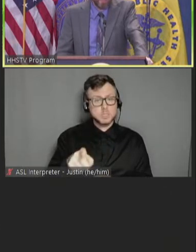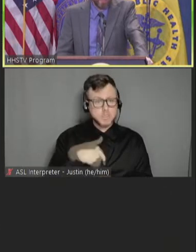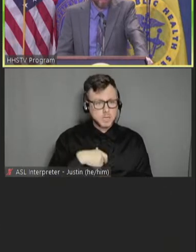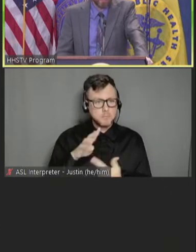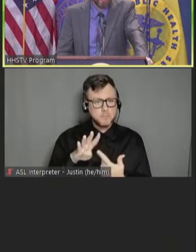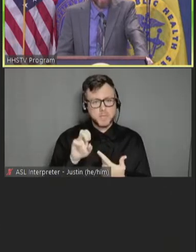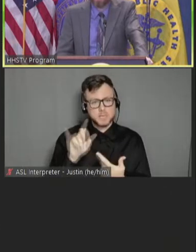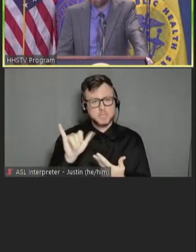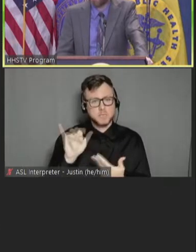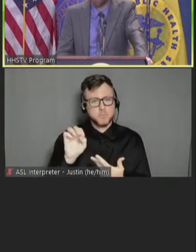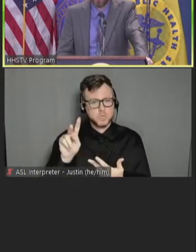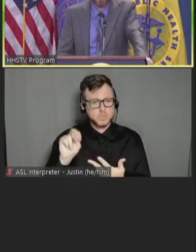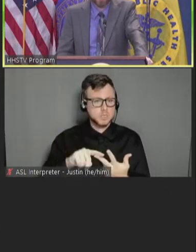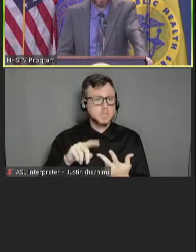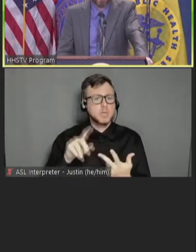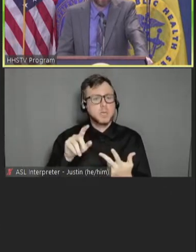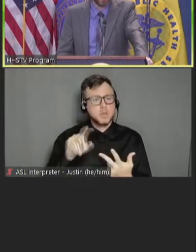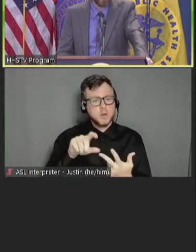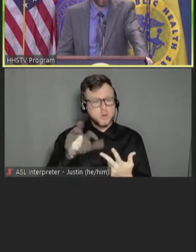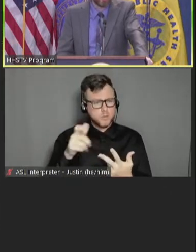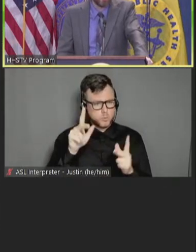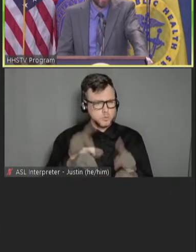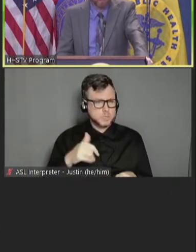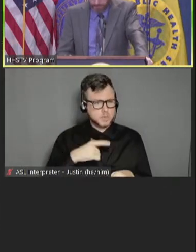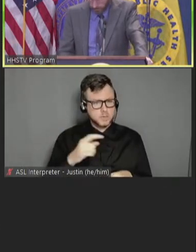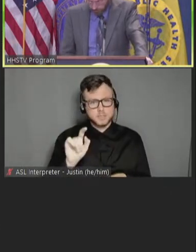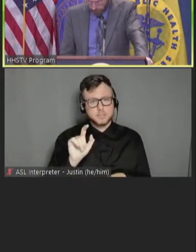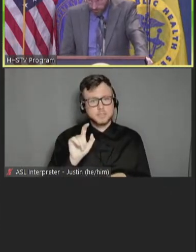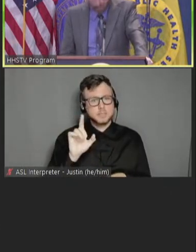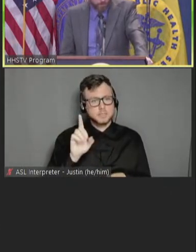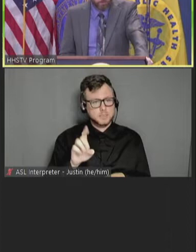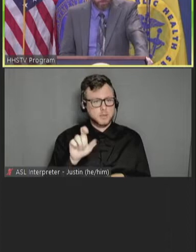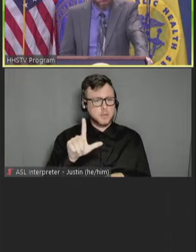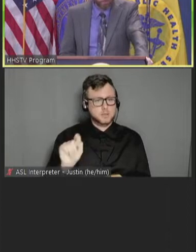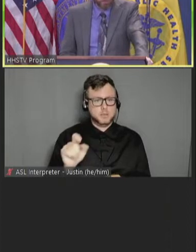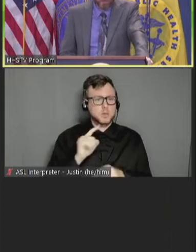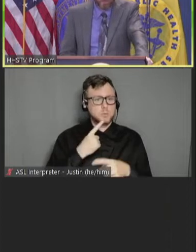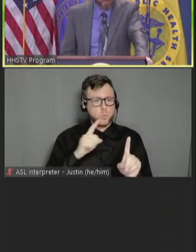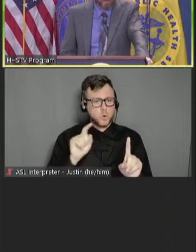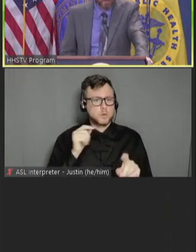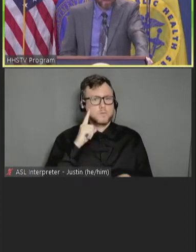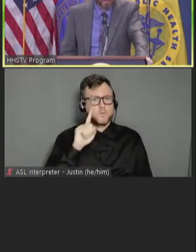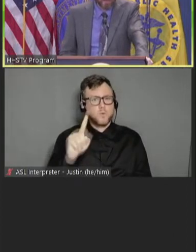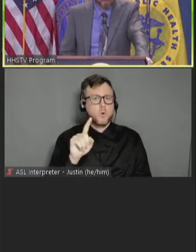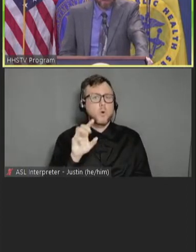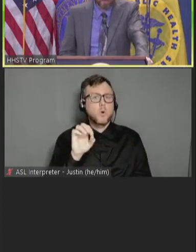and Thomas Causton have shown that dmLT works very effectively for opioid vaccines as well.